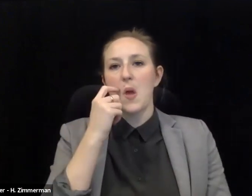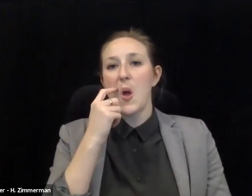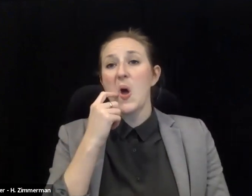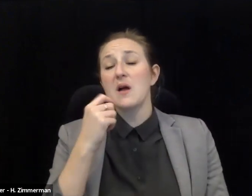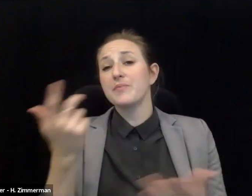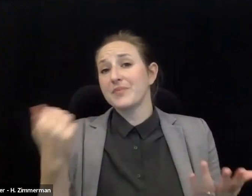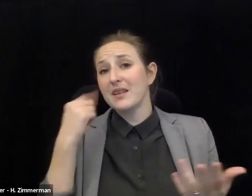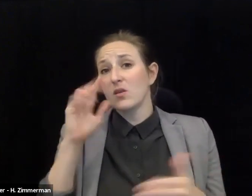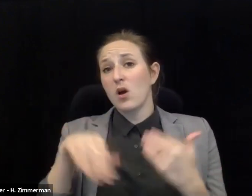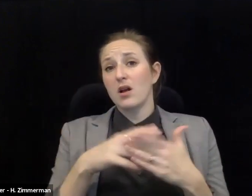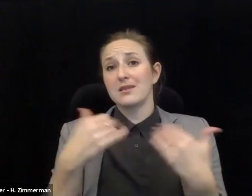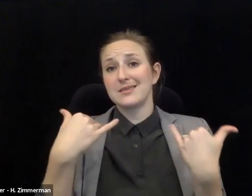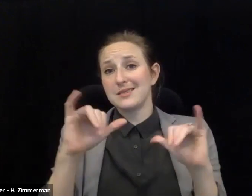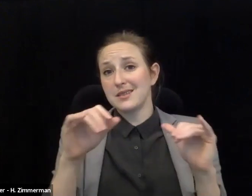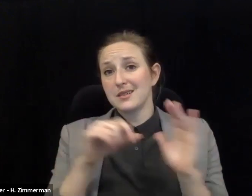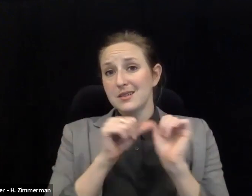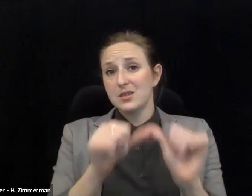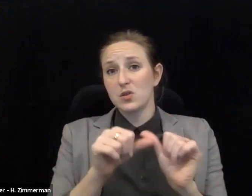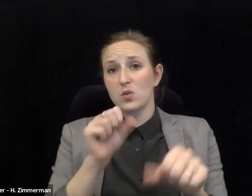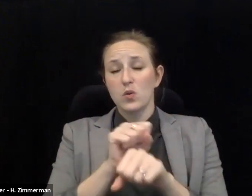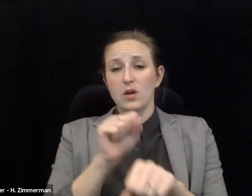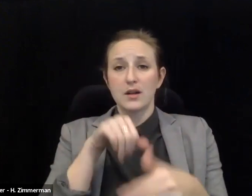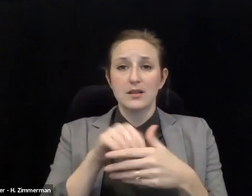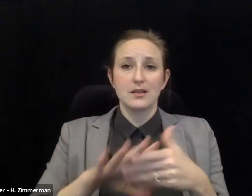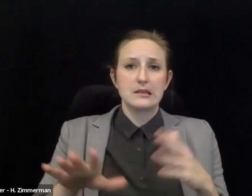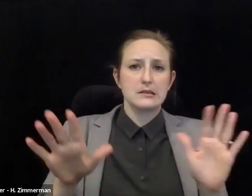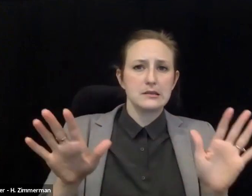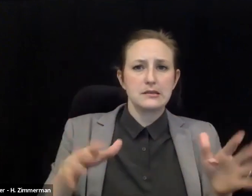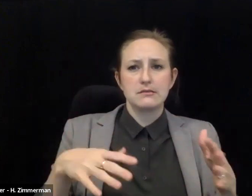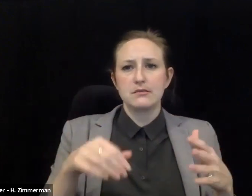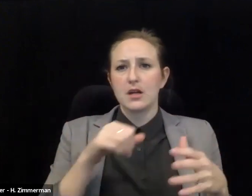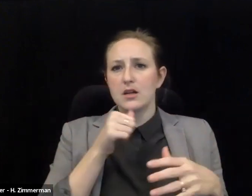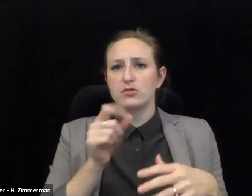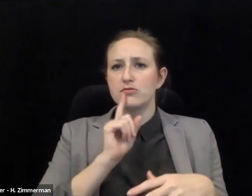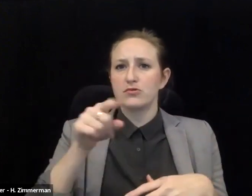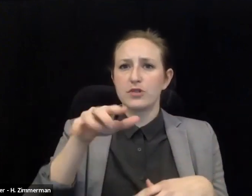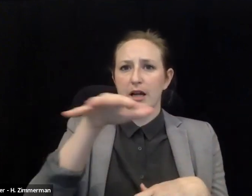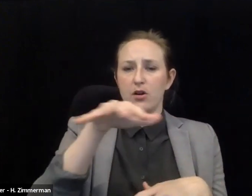to work in this gray area, but that early I guess a fact